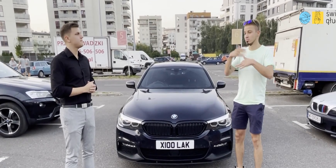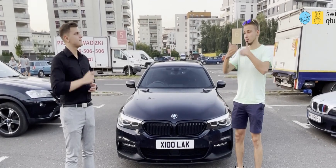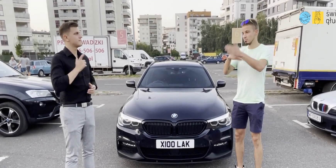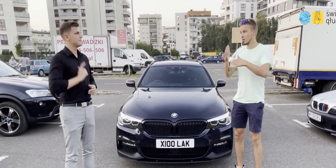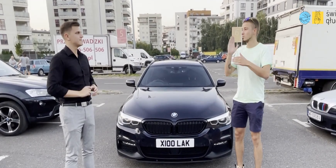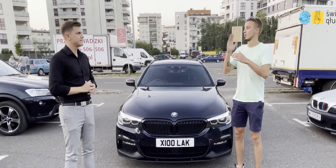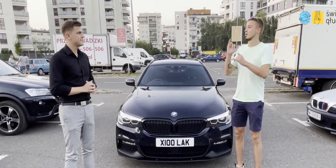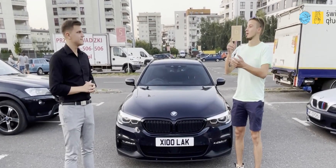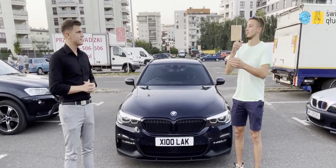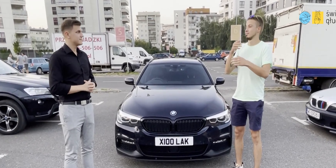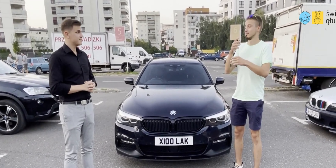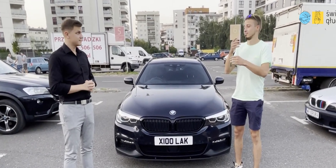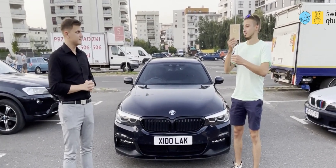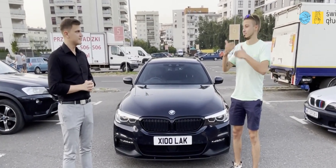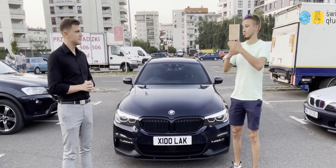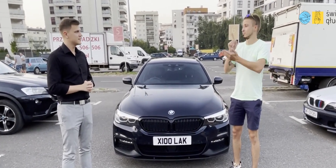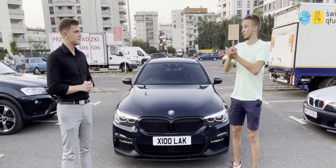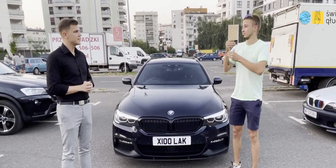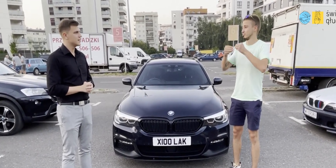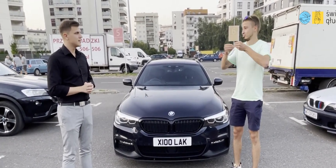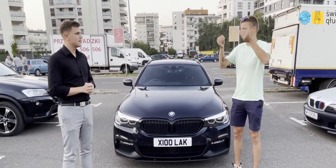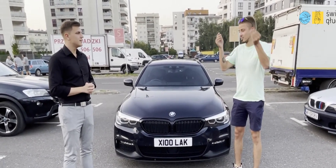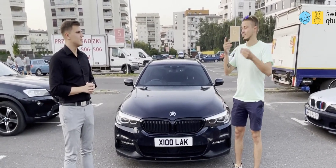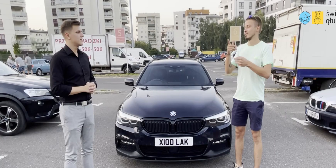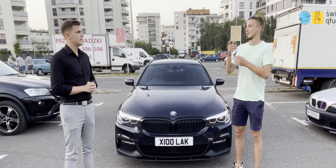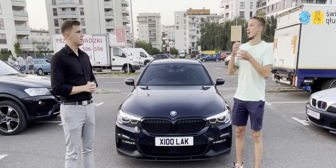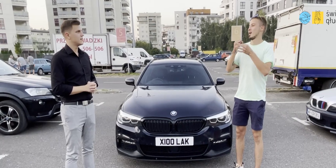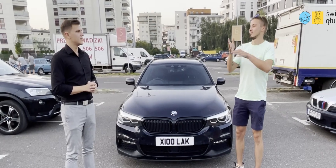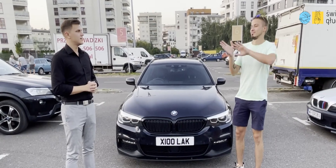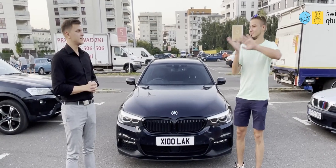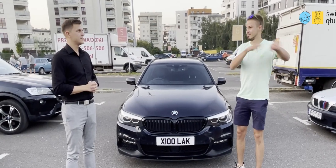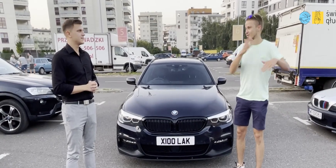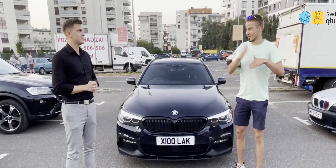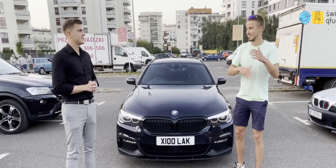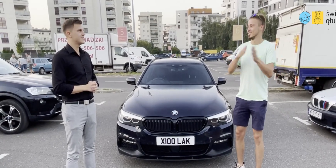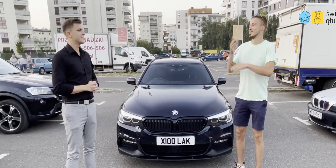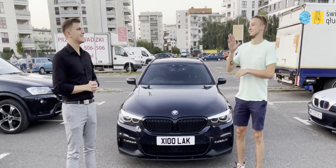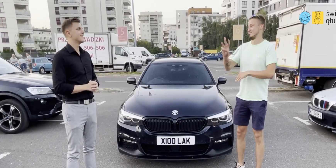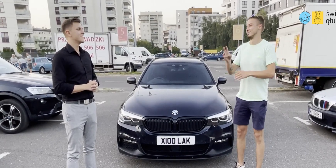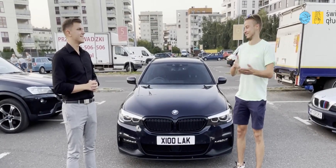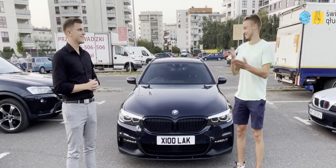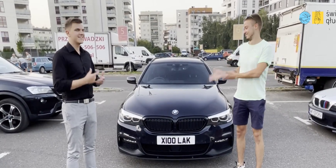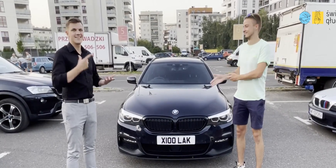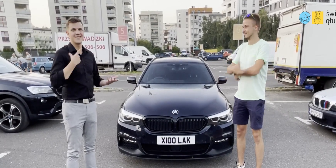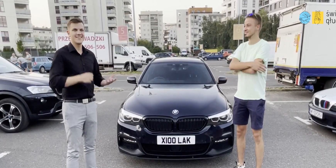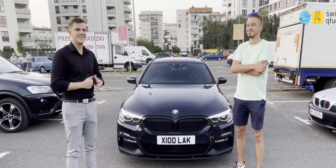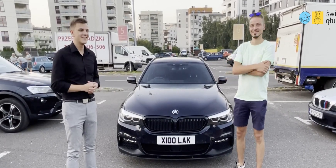I was driving a different car at that time. After a time when everything developed a little - I purchased this BMW.